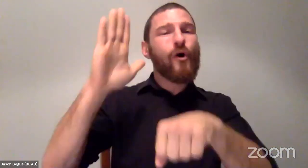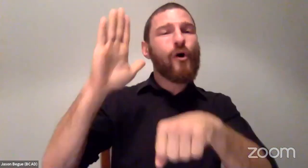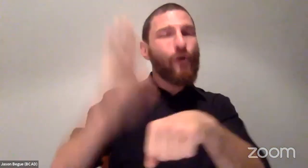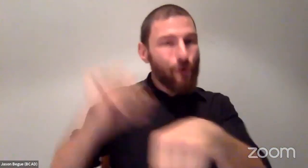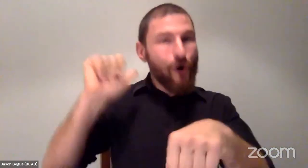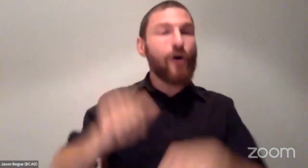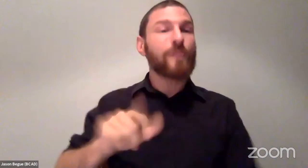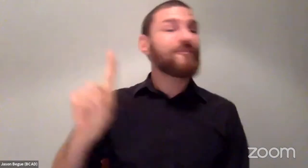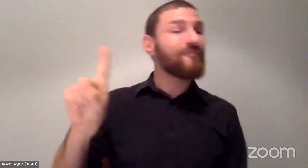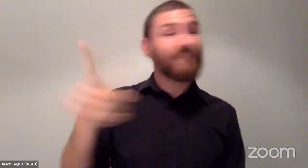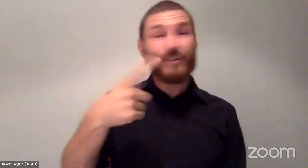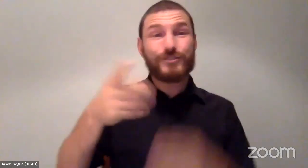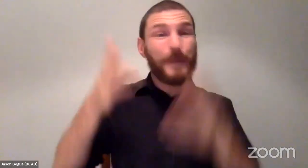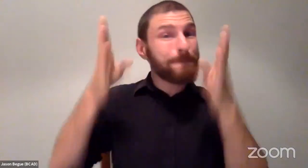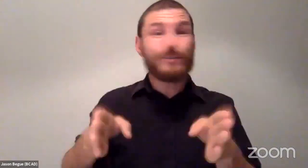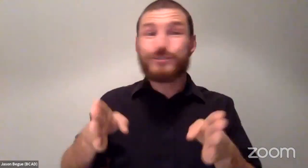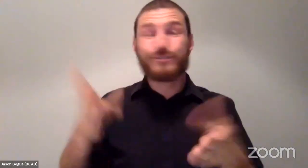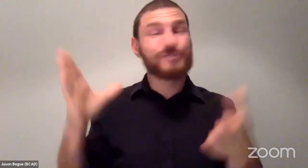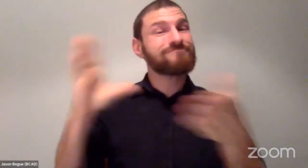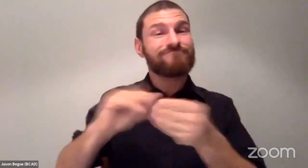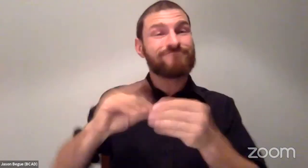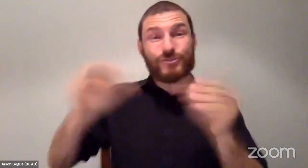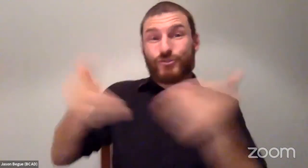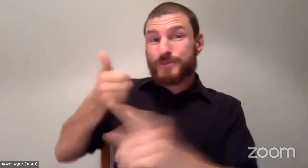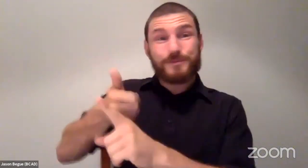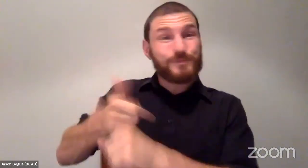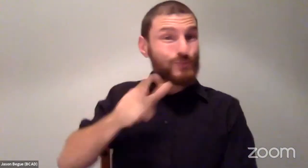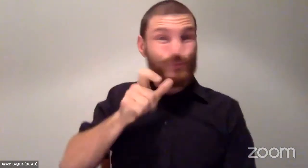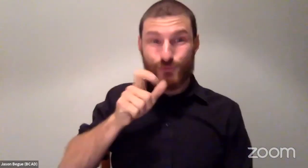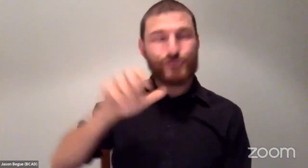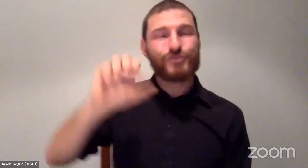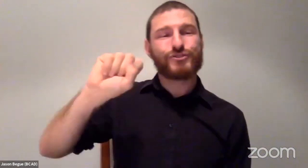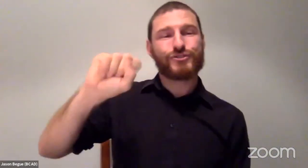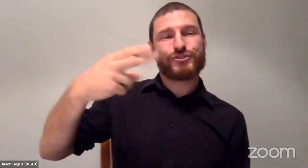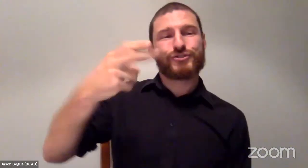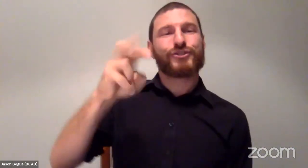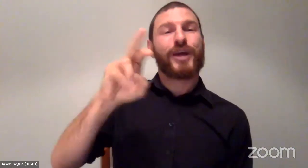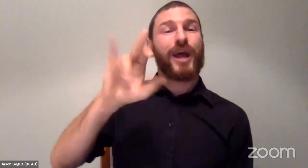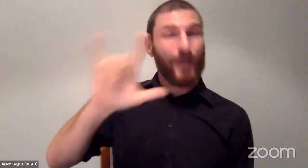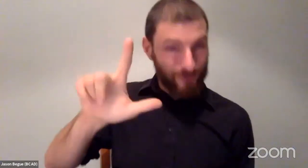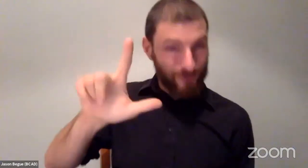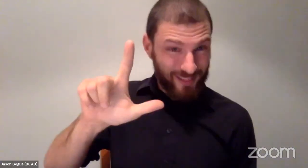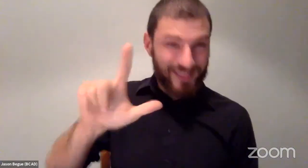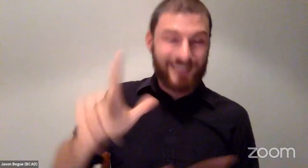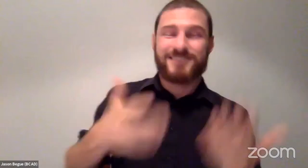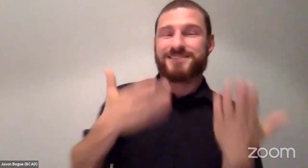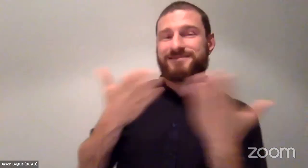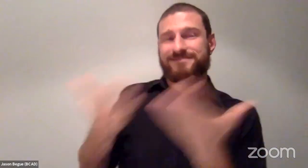is ready, let's begin. So the first person I would like to call to introduce themselves